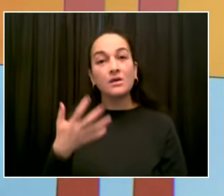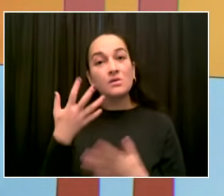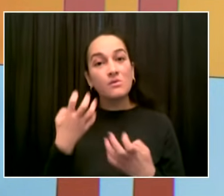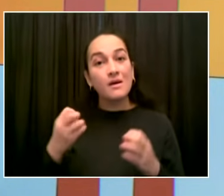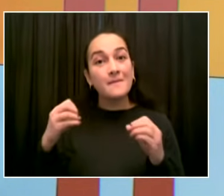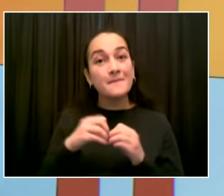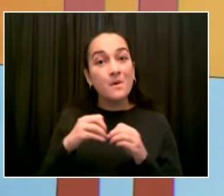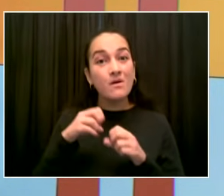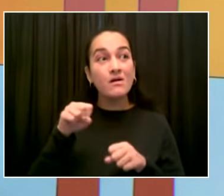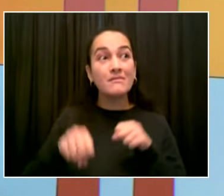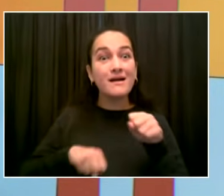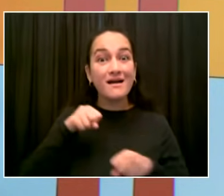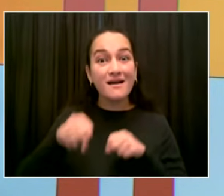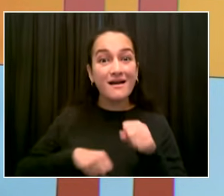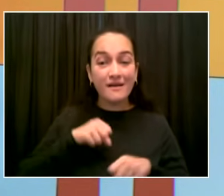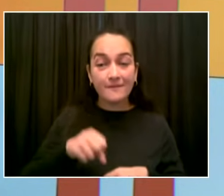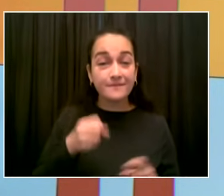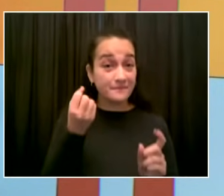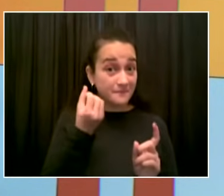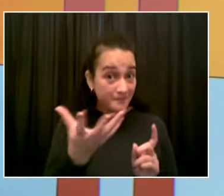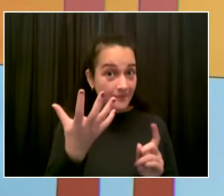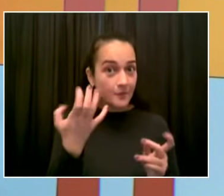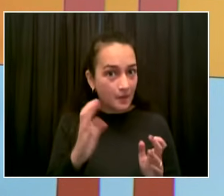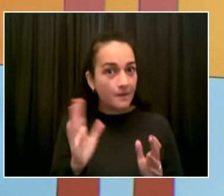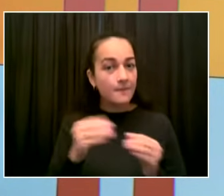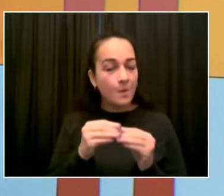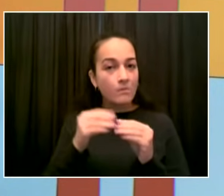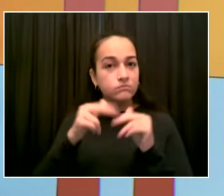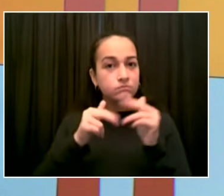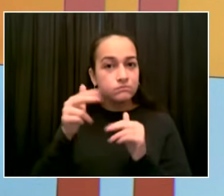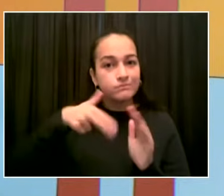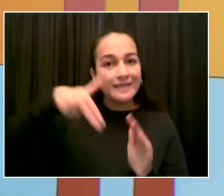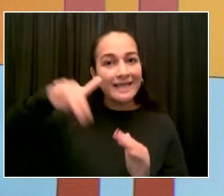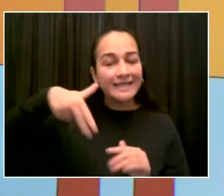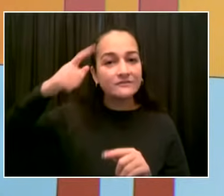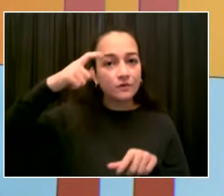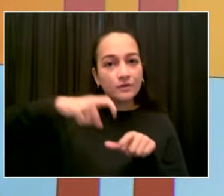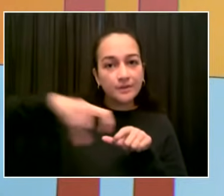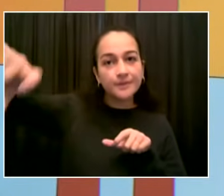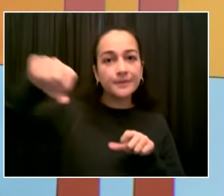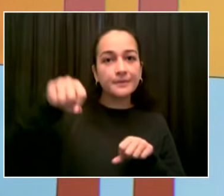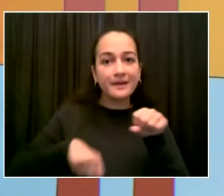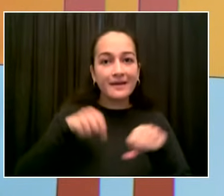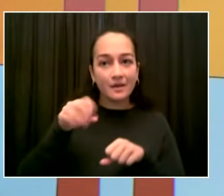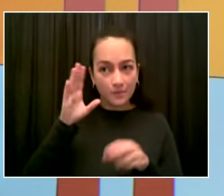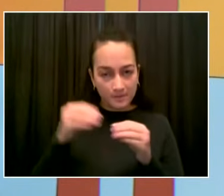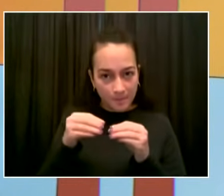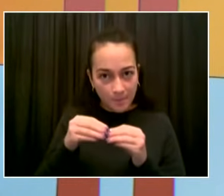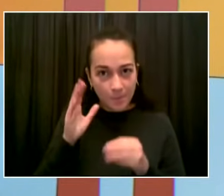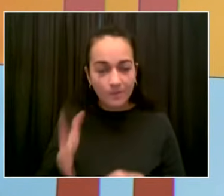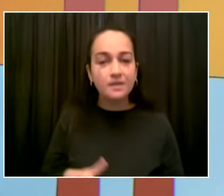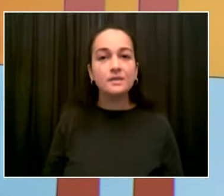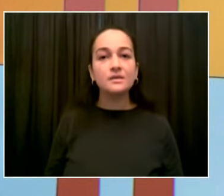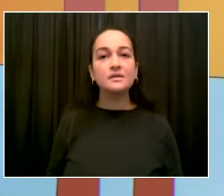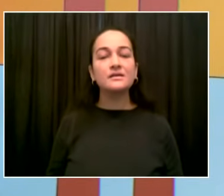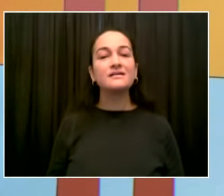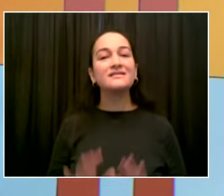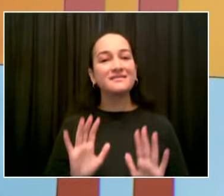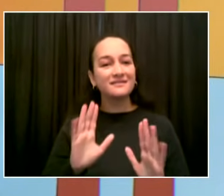ANNOUNCEMENTS ABOUT EXPANDING BIKE LANES, EXTENDING BUS SERVICE, BUS WAYS, ETC. I'LL LOOK AT THE EMERGEYNC